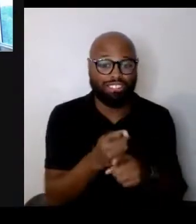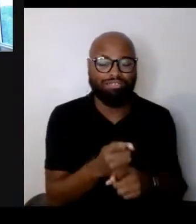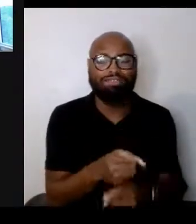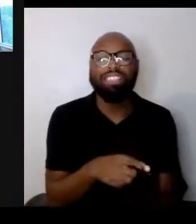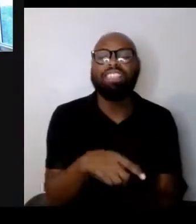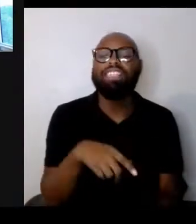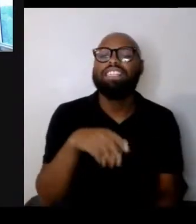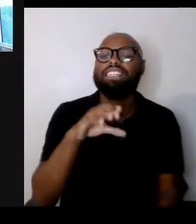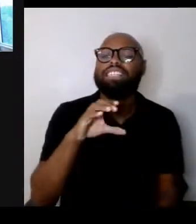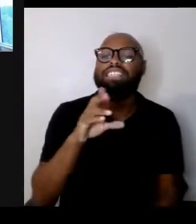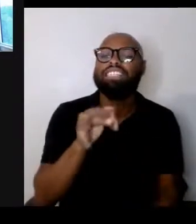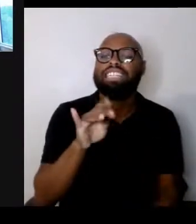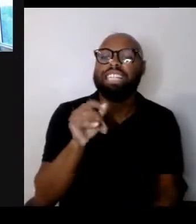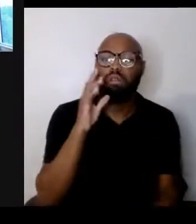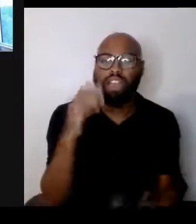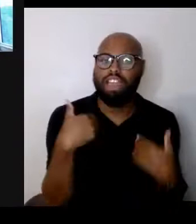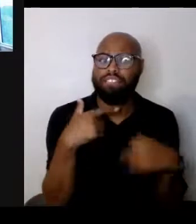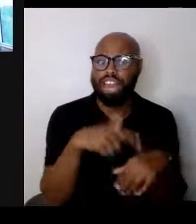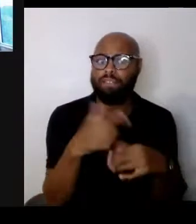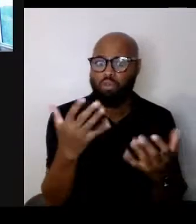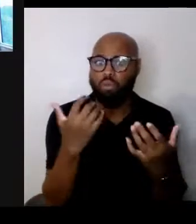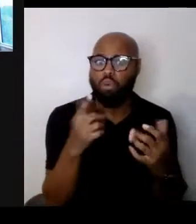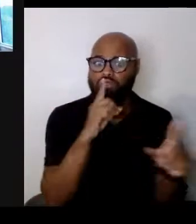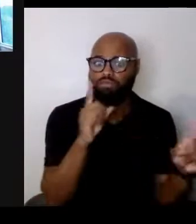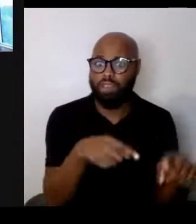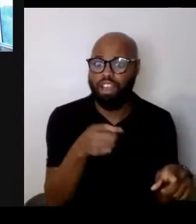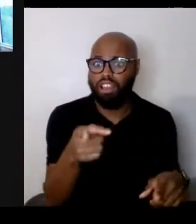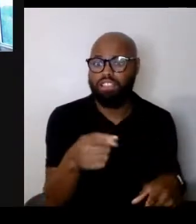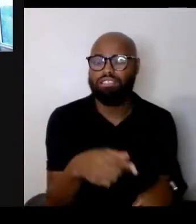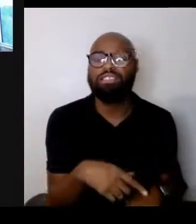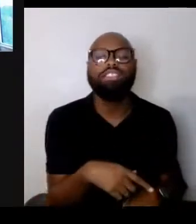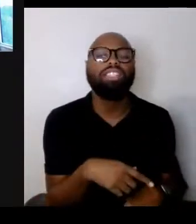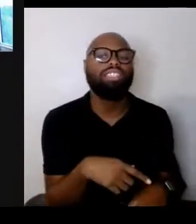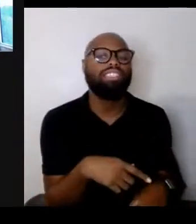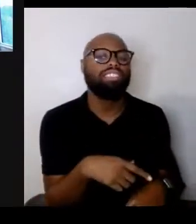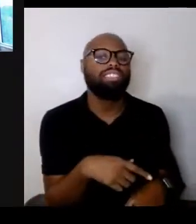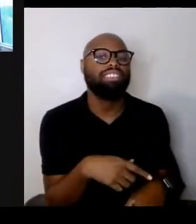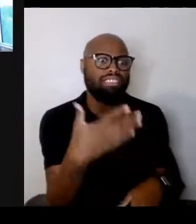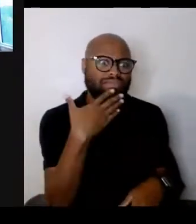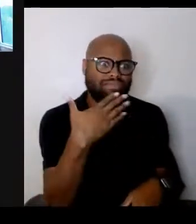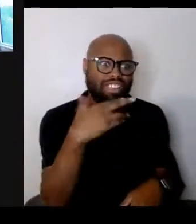Yeah, I think it's important. And Ravi, I think you've touched a lot of points that I wanted to highlight,